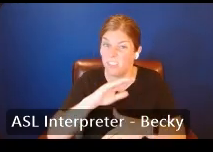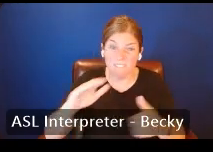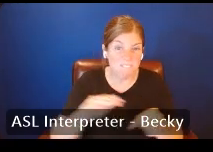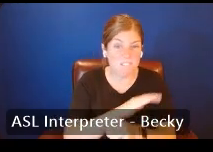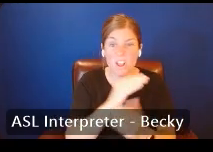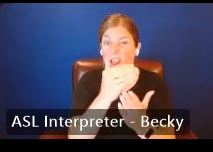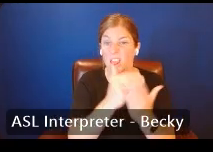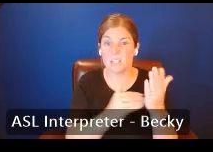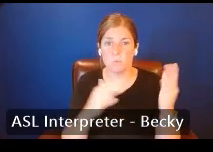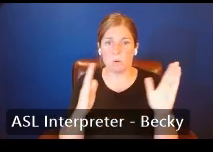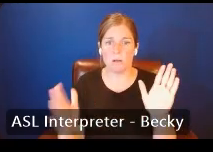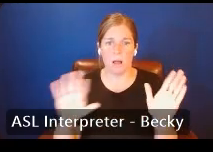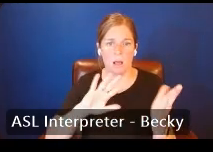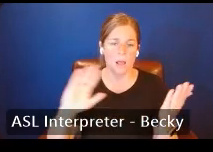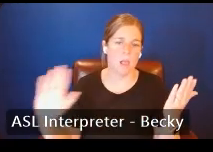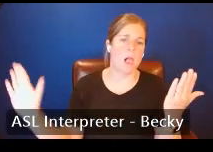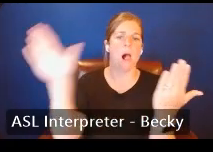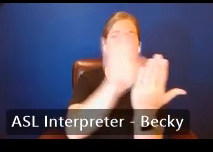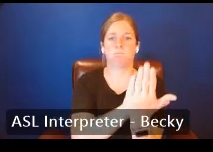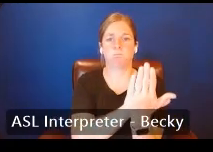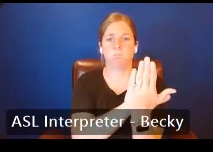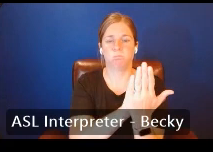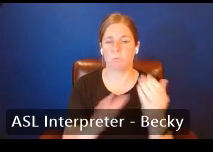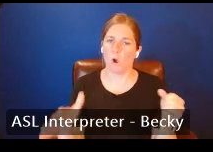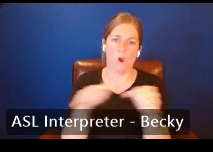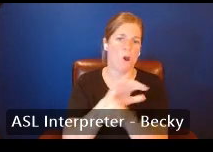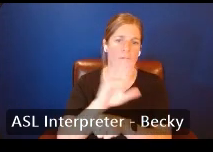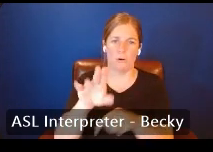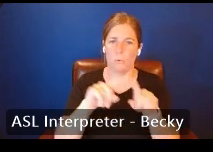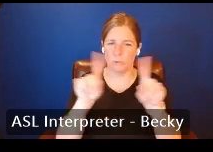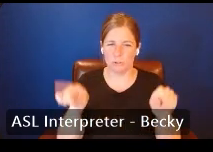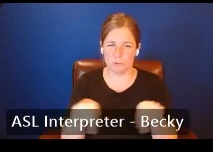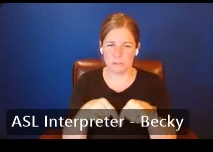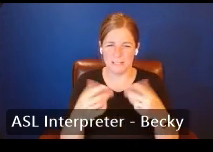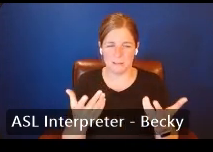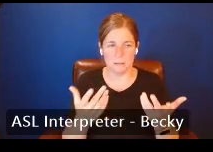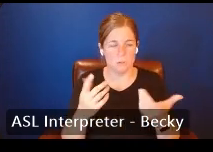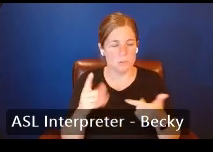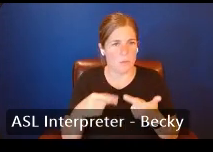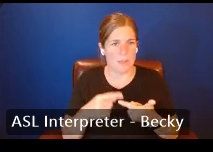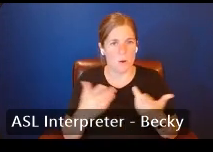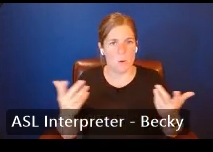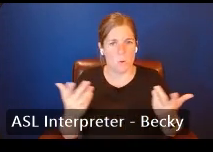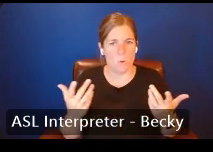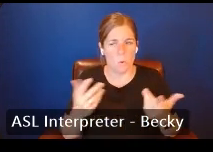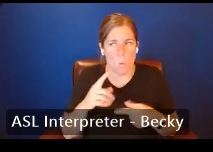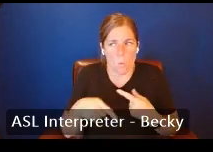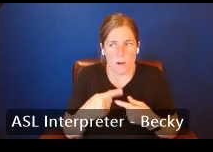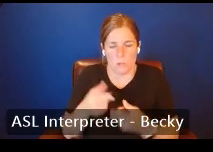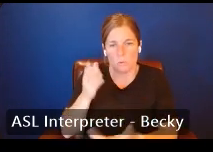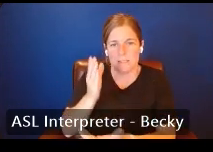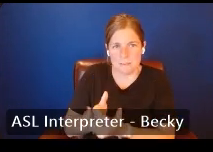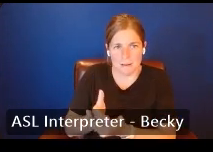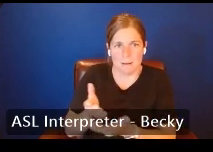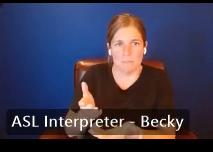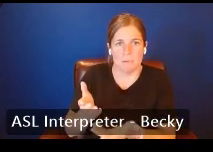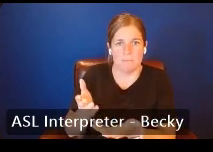So what point do you stop presenting the results?